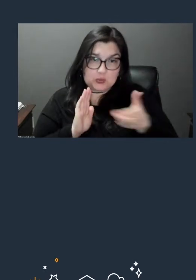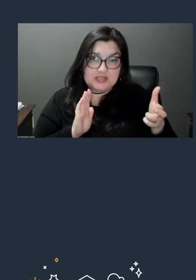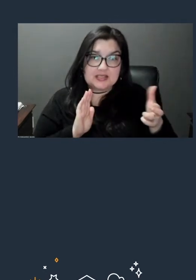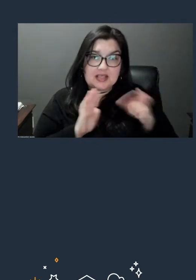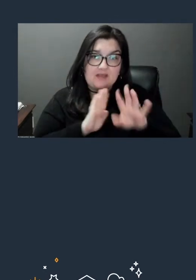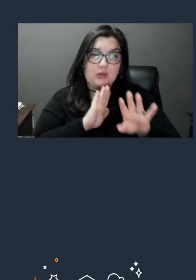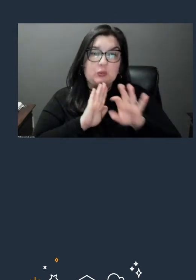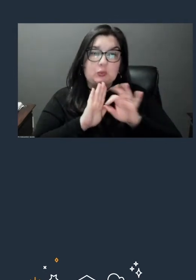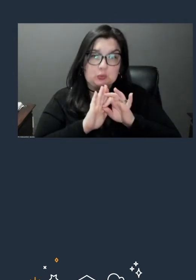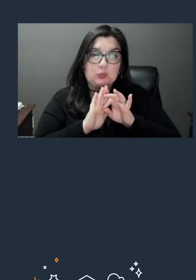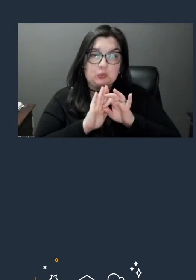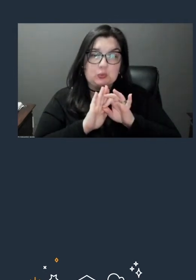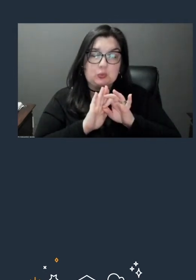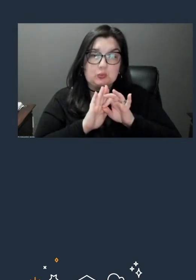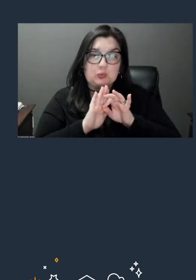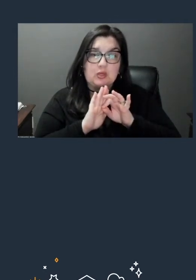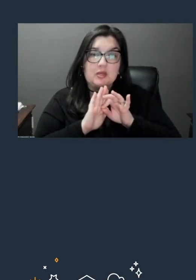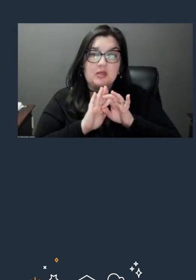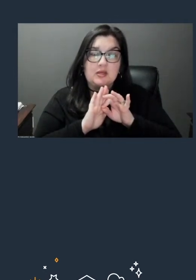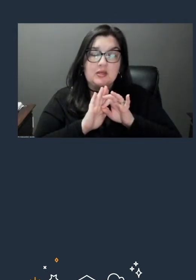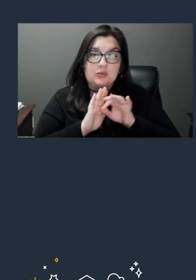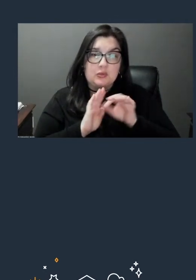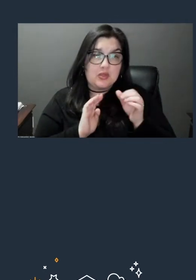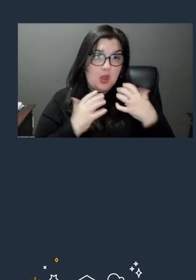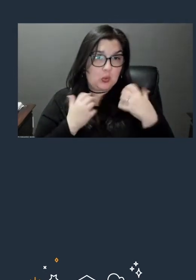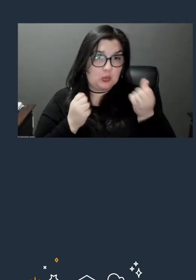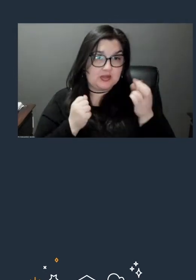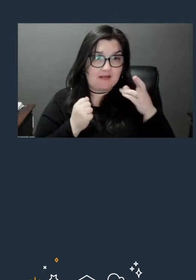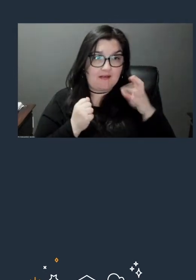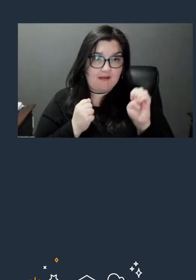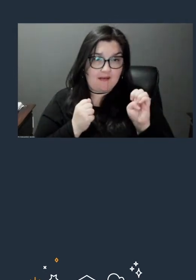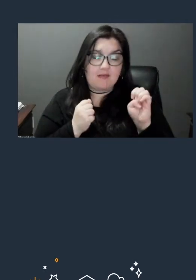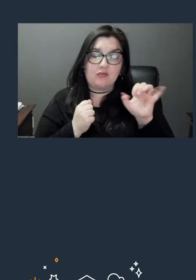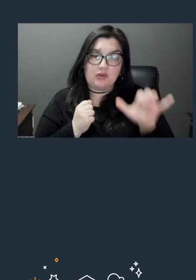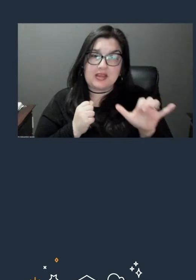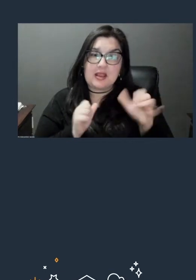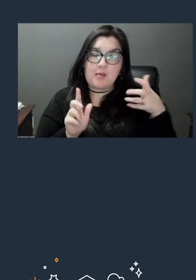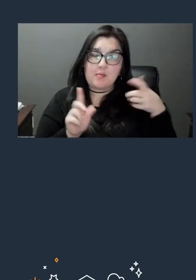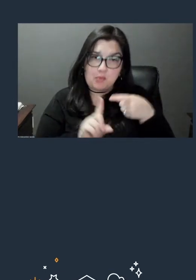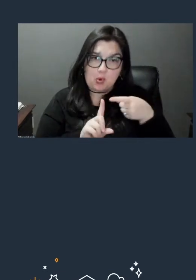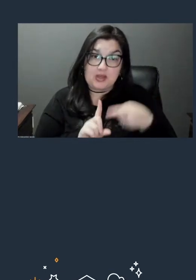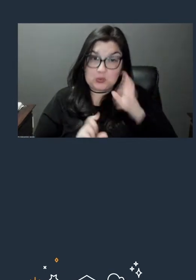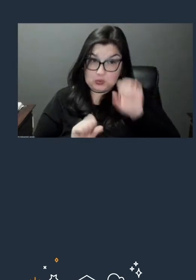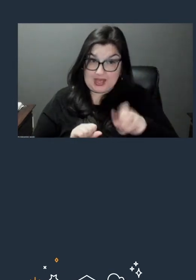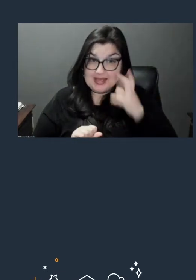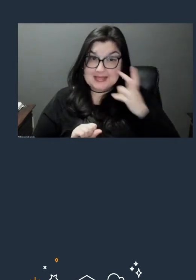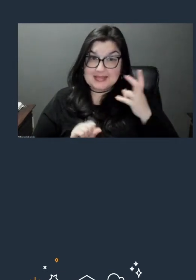that I have to restore it from. Here you can see the properties of my backups, that it's a continuous backup,